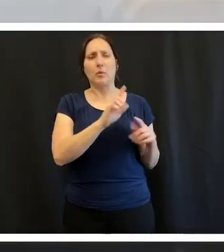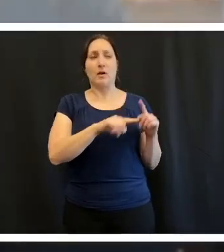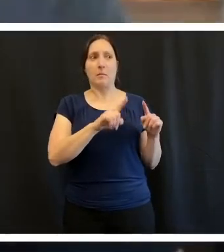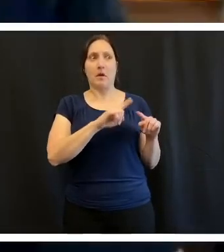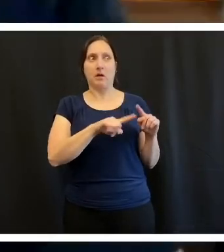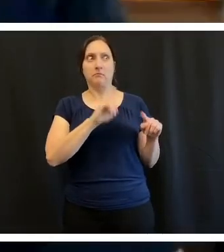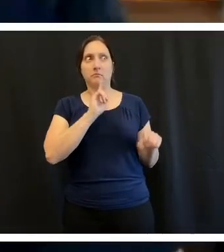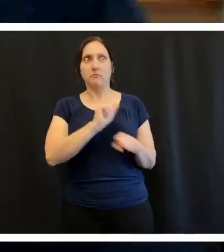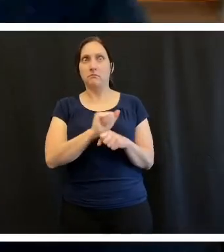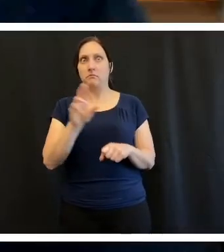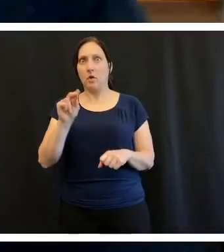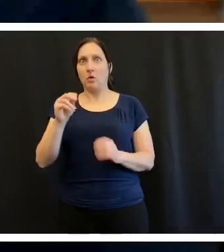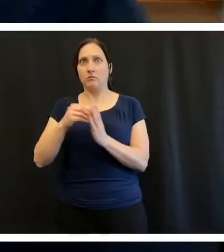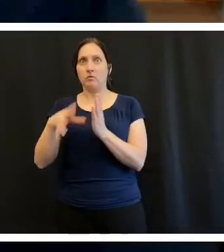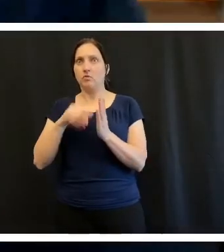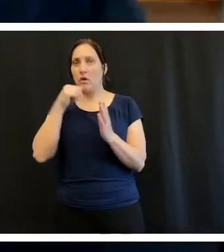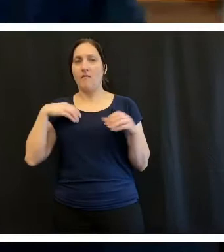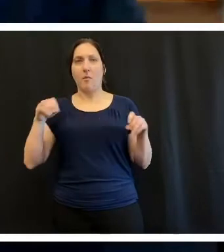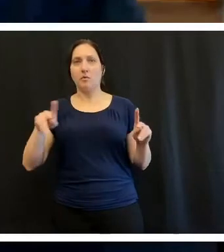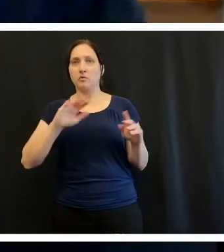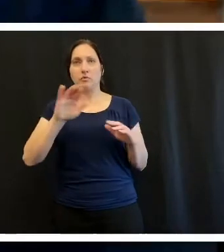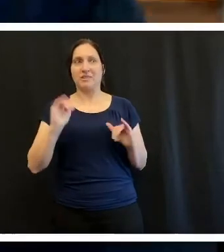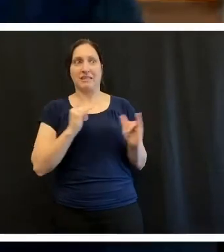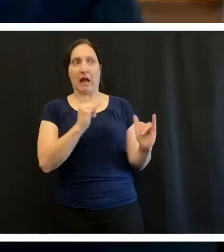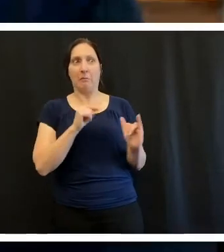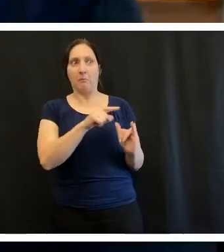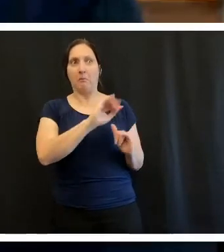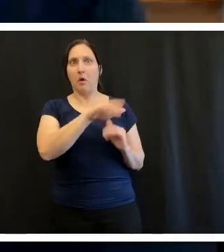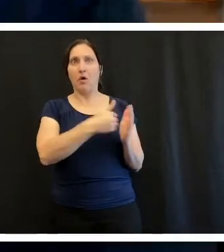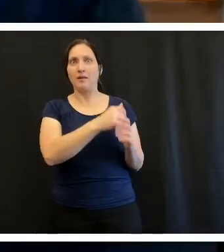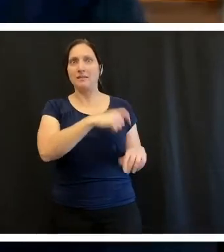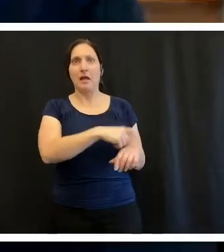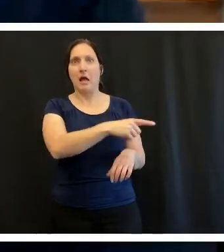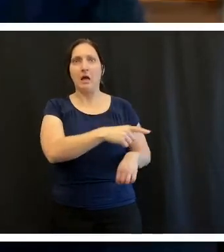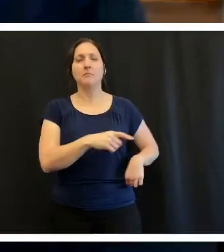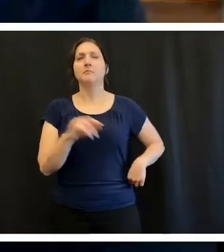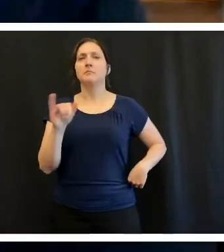and you also have the online tools that allow students with,